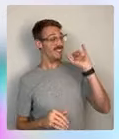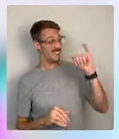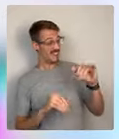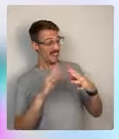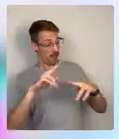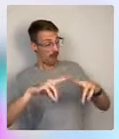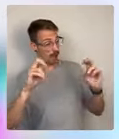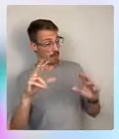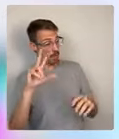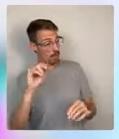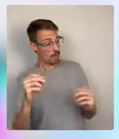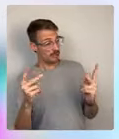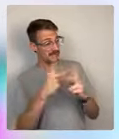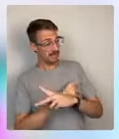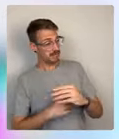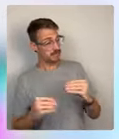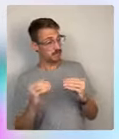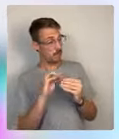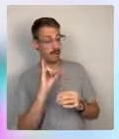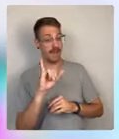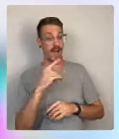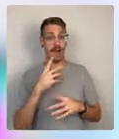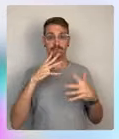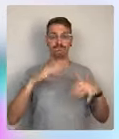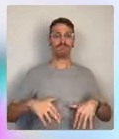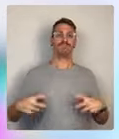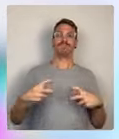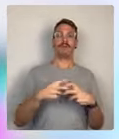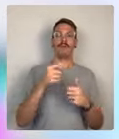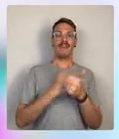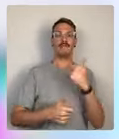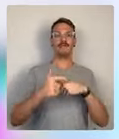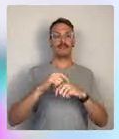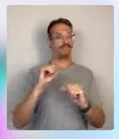That's amazing, that visibility stat that you bring about, 30 times more is always so astounding to me.